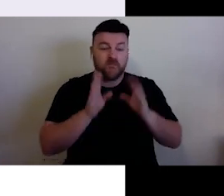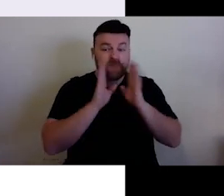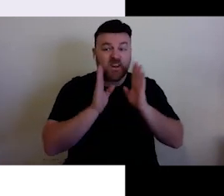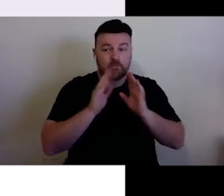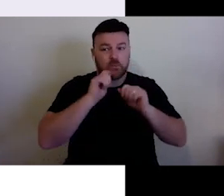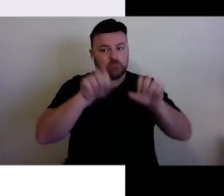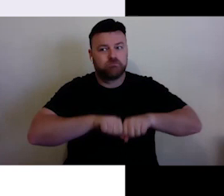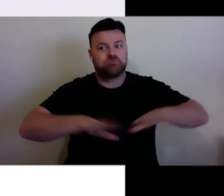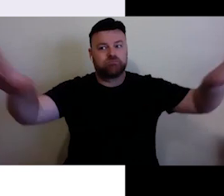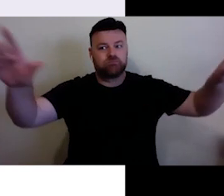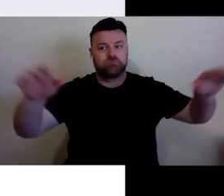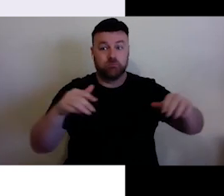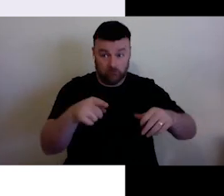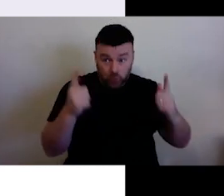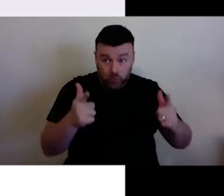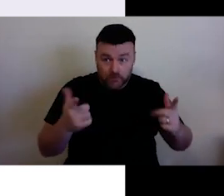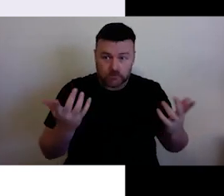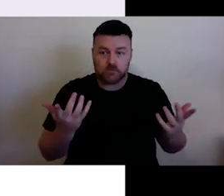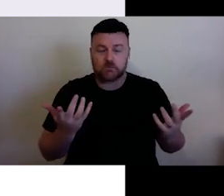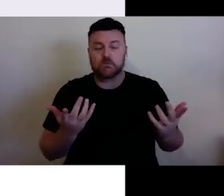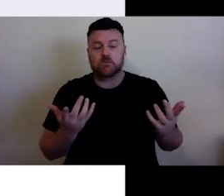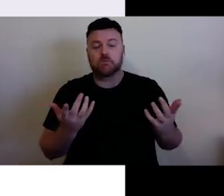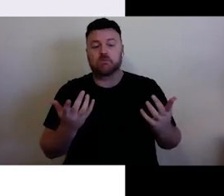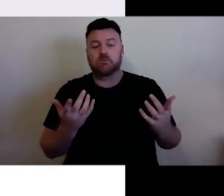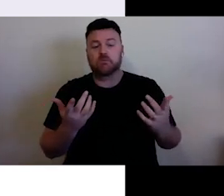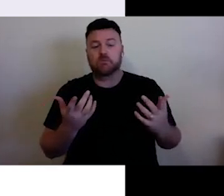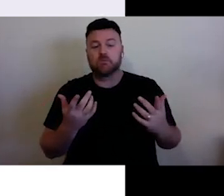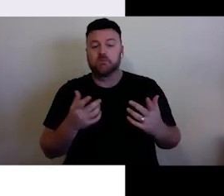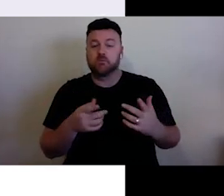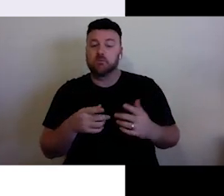doing that, you should brief the people involved that it is very wide